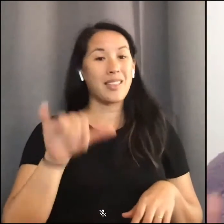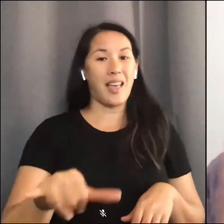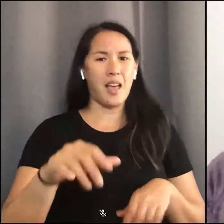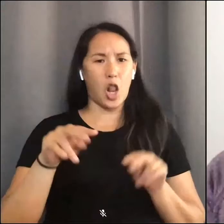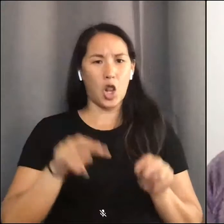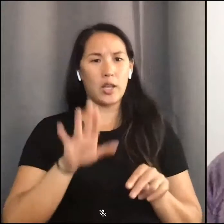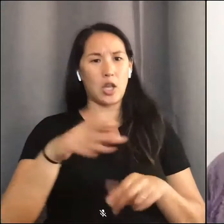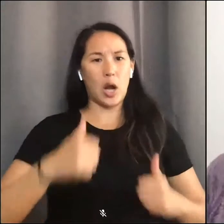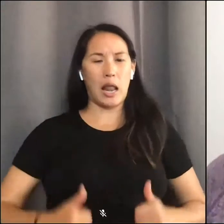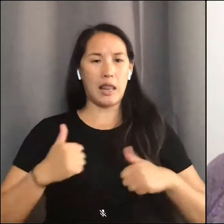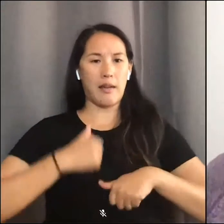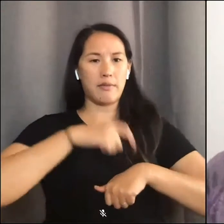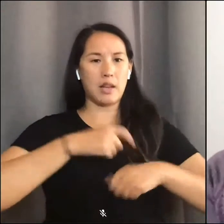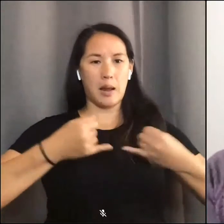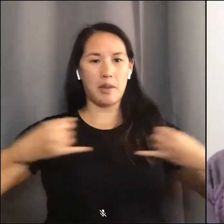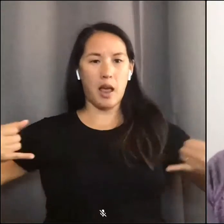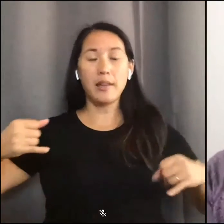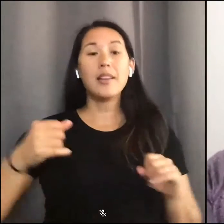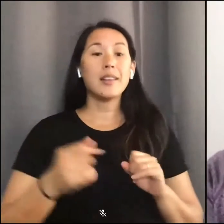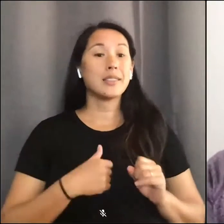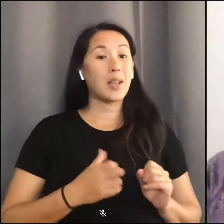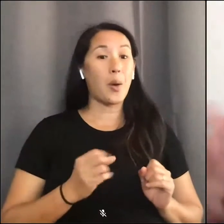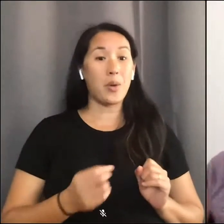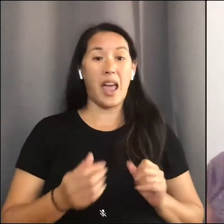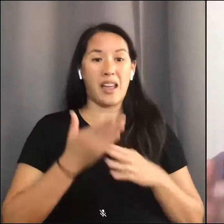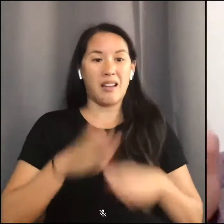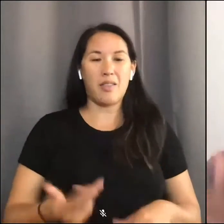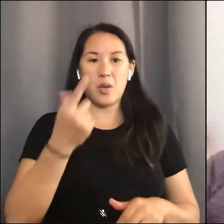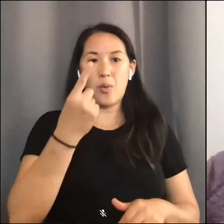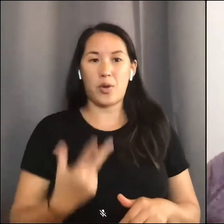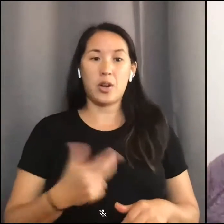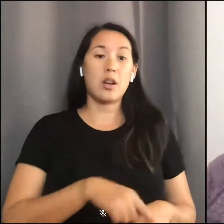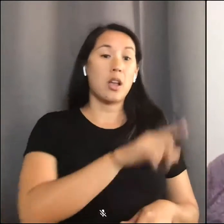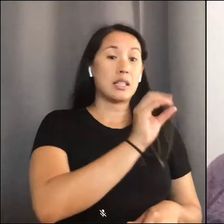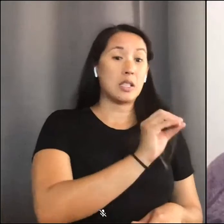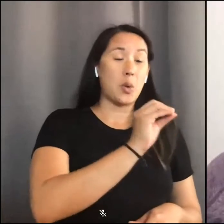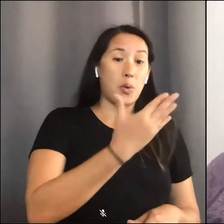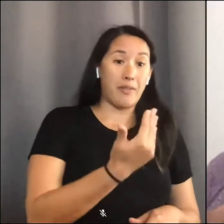and cut it into thirds so for me it's zero to fifteen fifteen to thirty thirty to forty five and